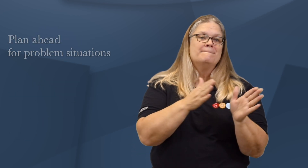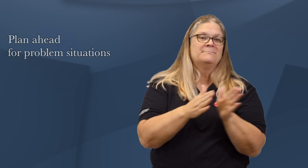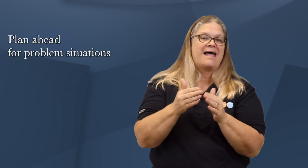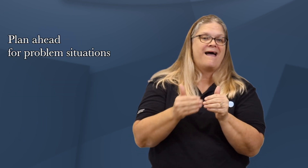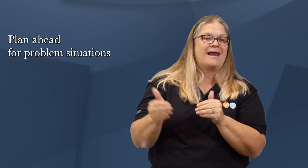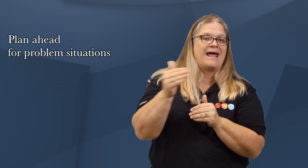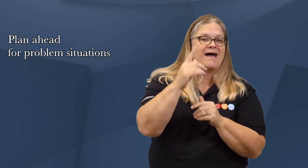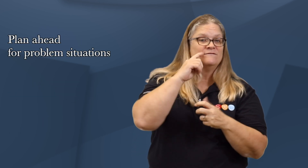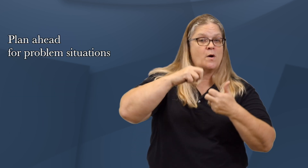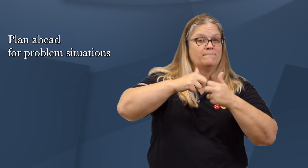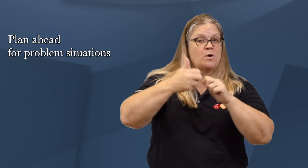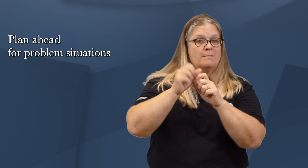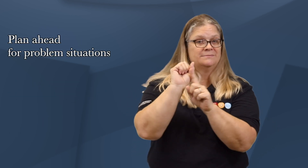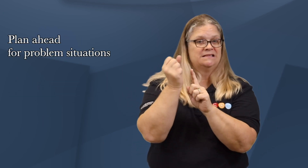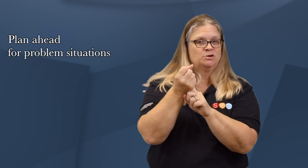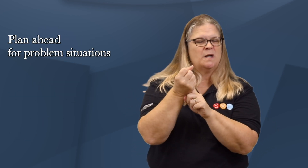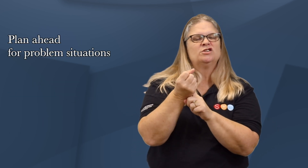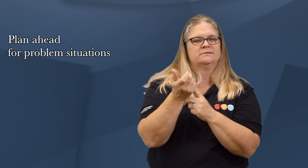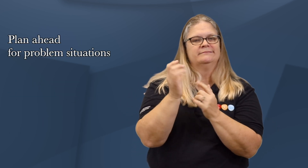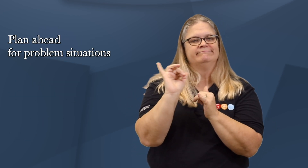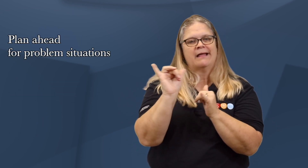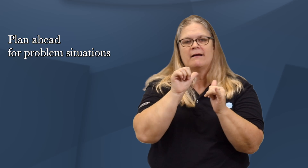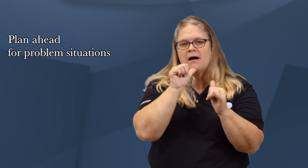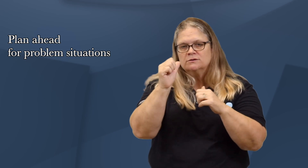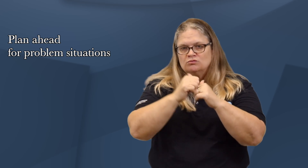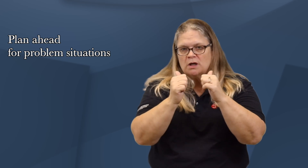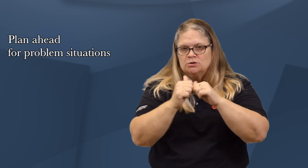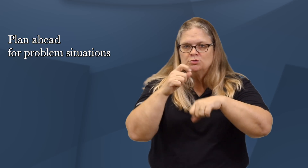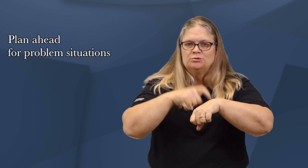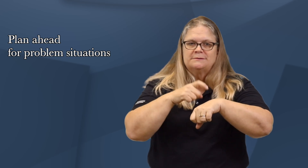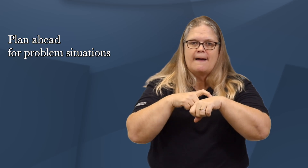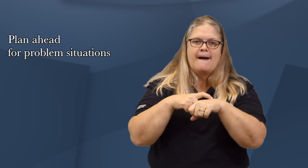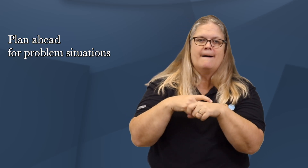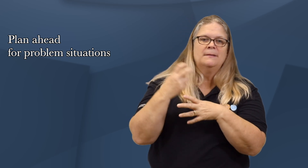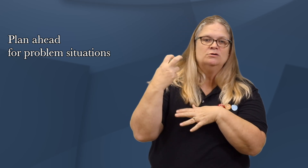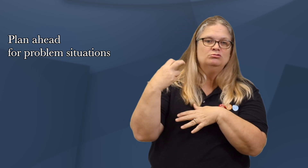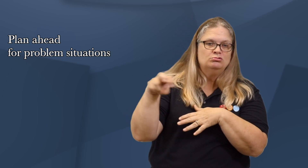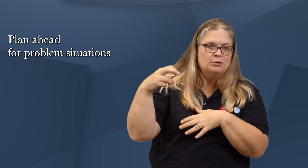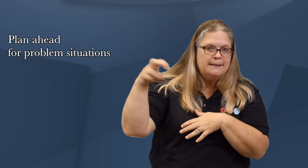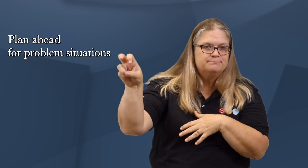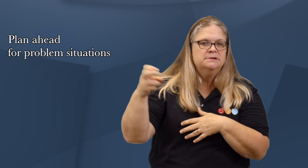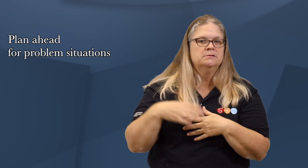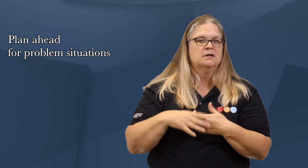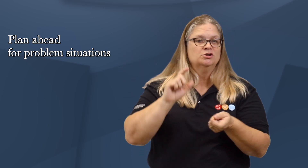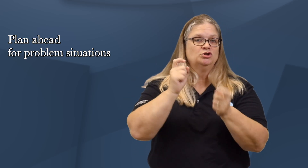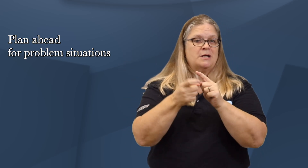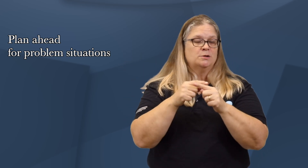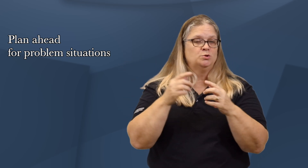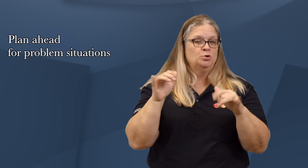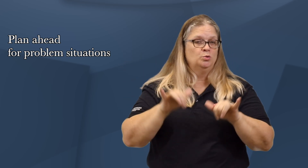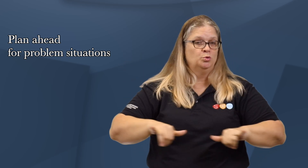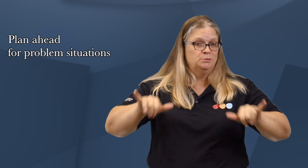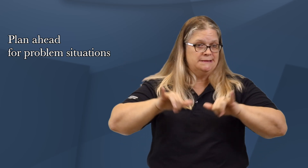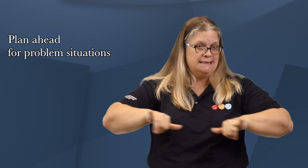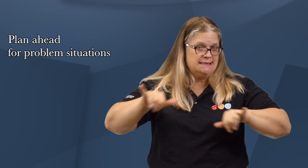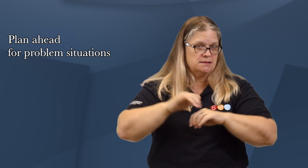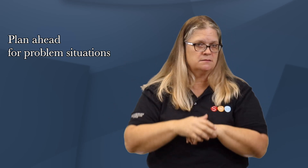Plan ahead for problem situations, such as unstructured time, field trips, or changes to your routines.